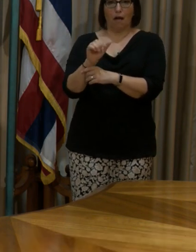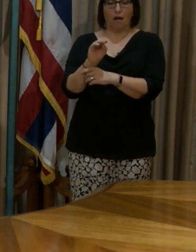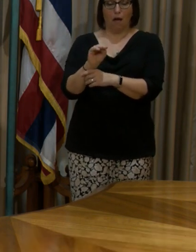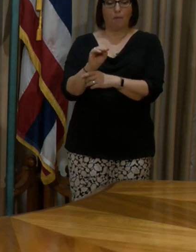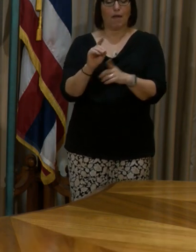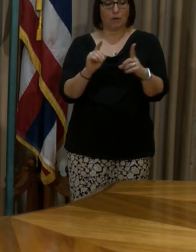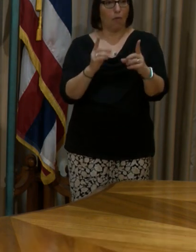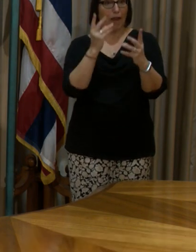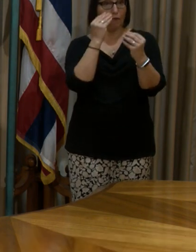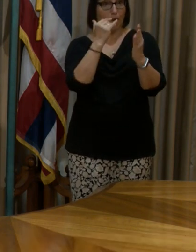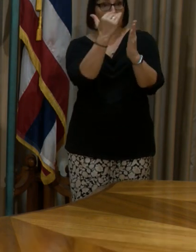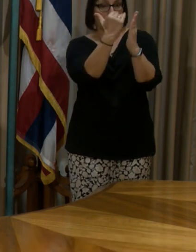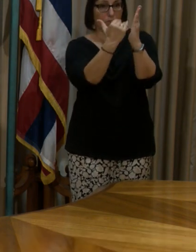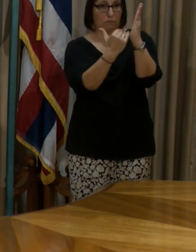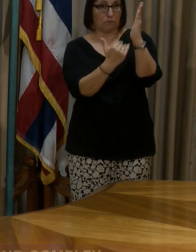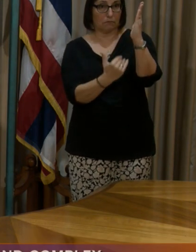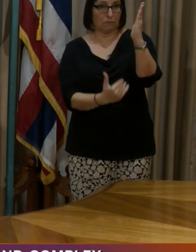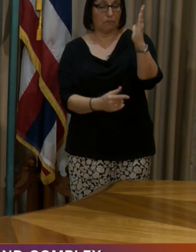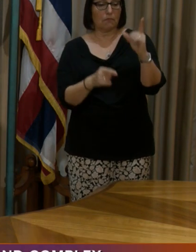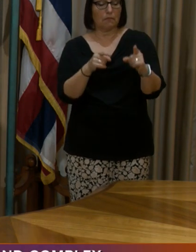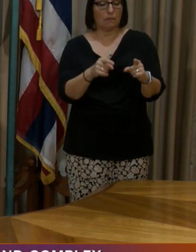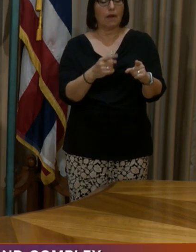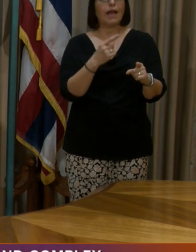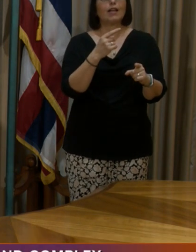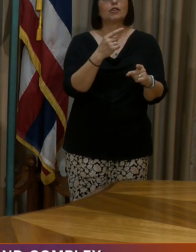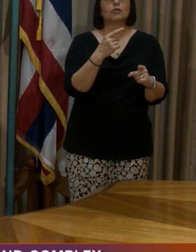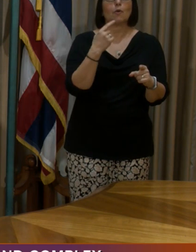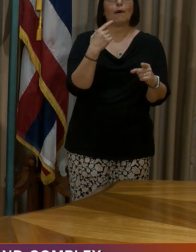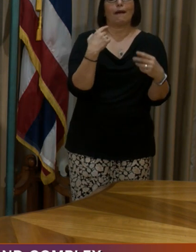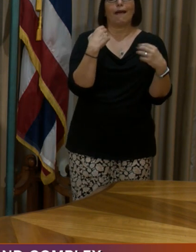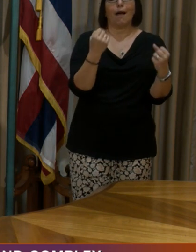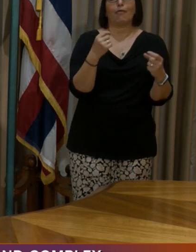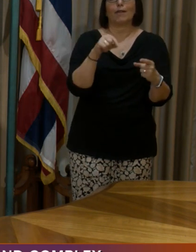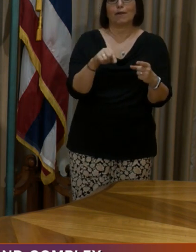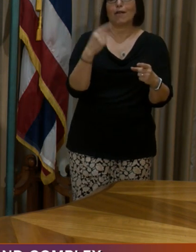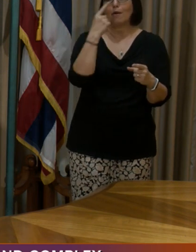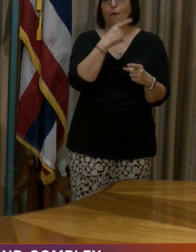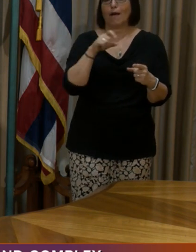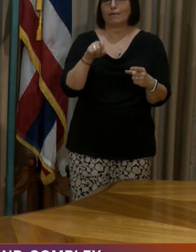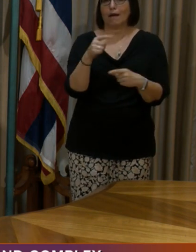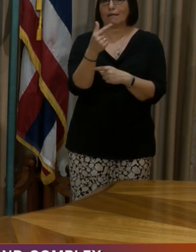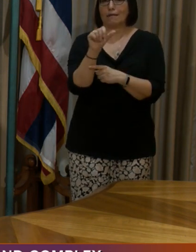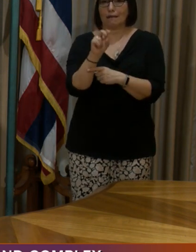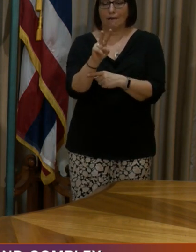HAWAII COVID-19.COM WITH A LINK WEBSITE, SO THEY WILL BE FINDABLE THERE AT HEALTH DOT HAWAII.GOV.